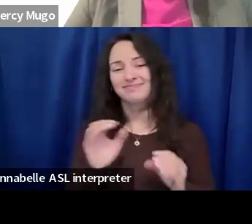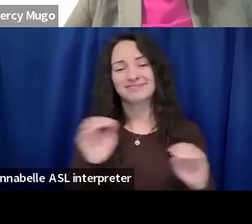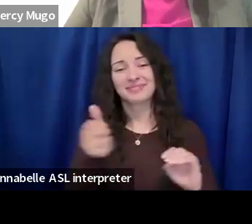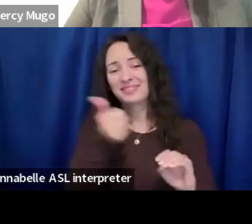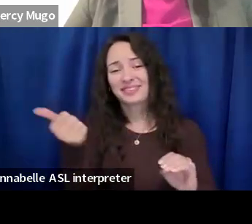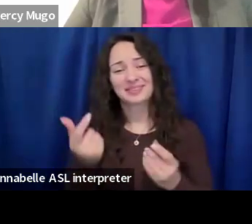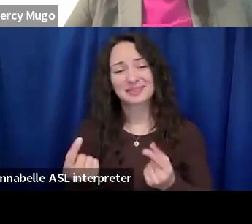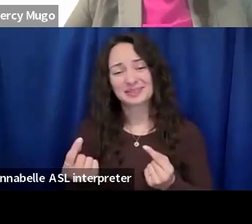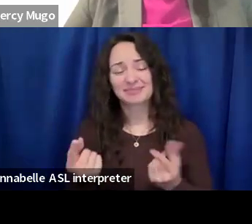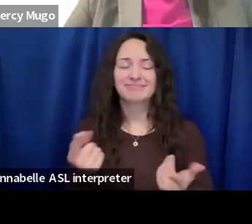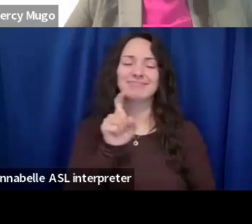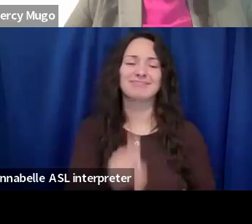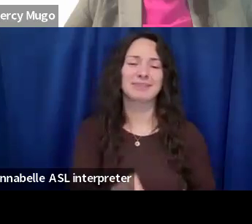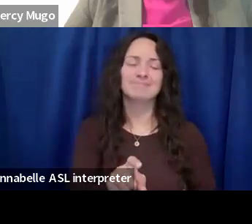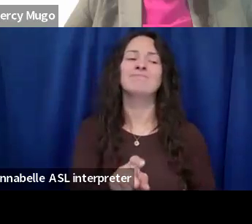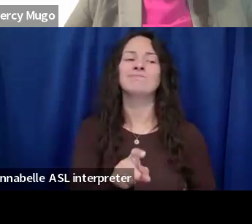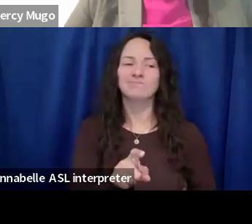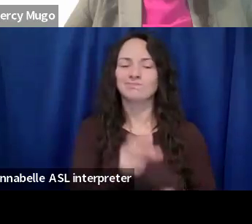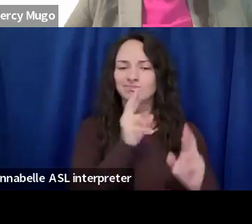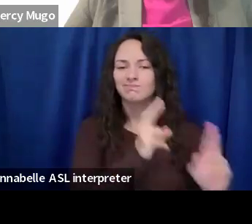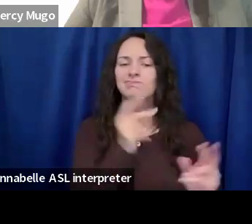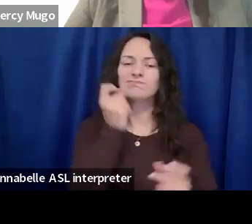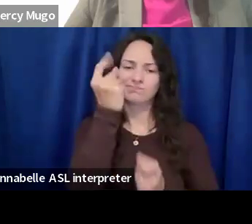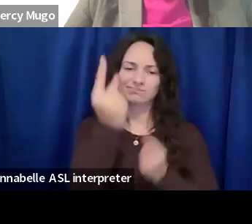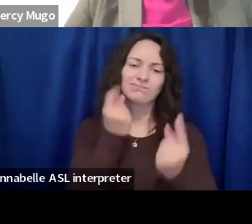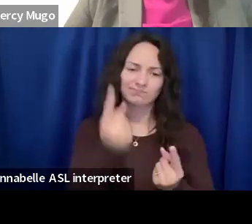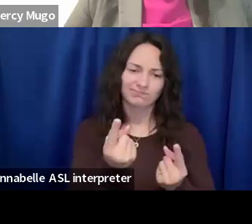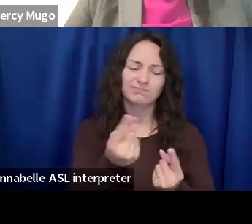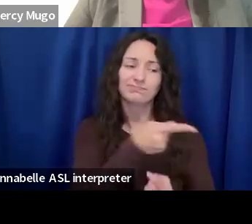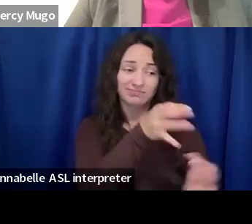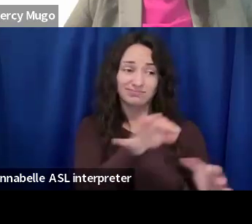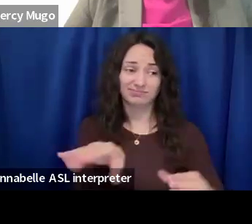And we have to be understanding about them deciding to leave the program.